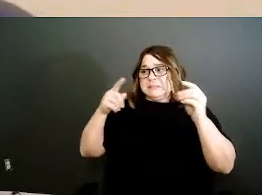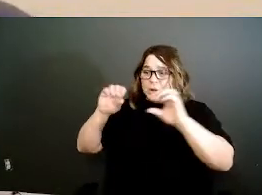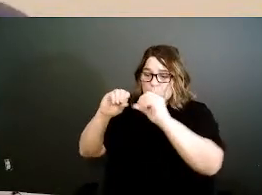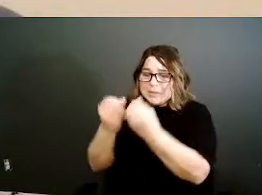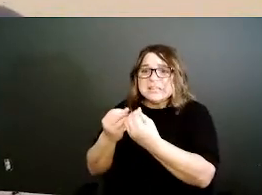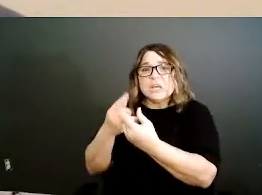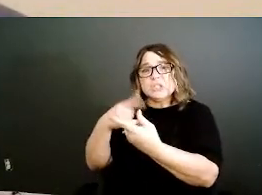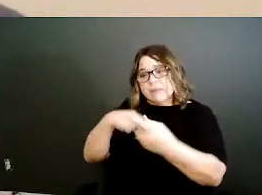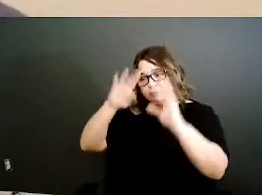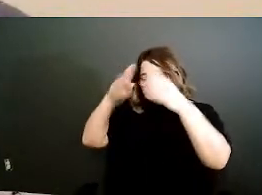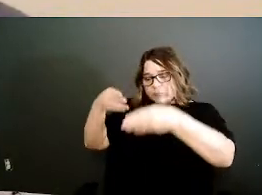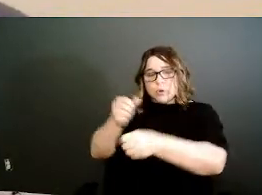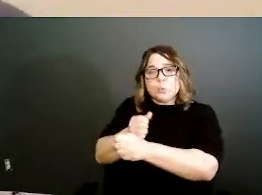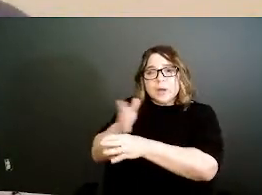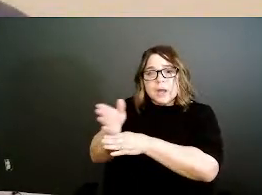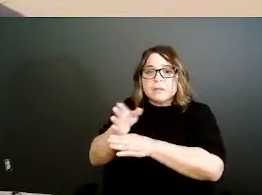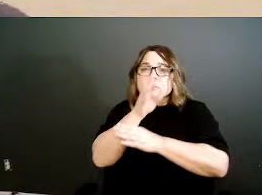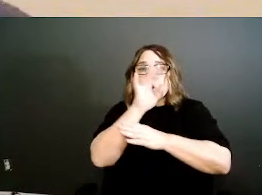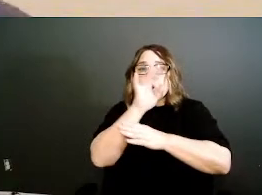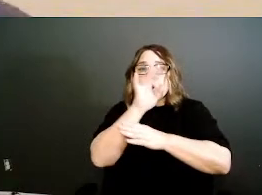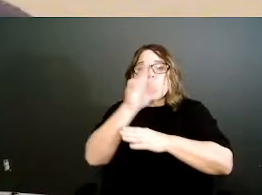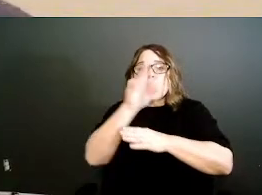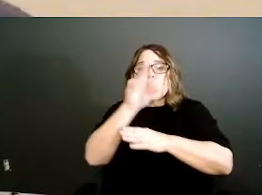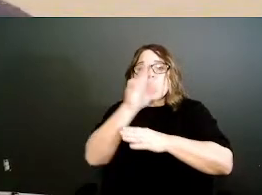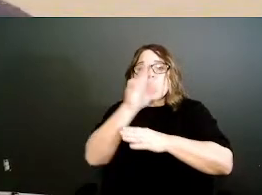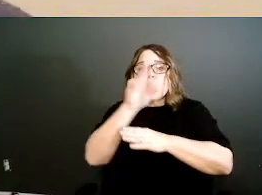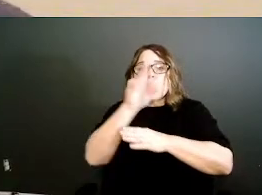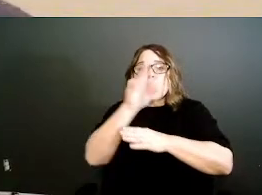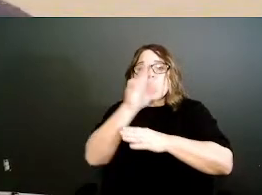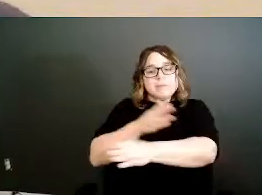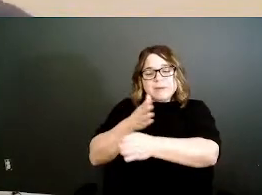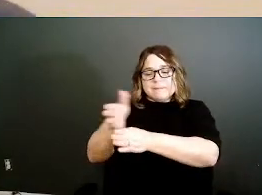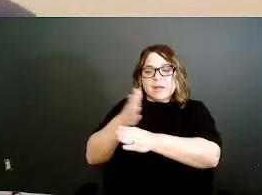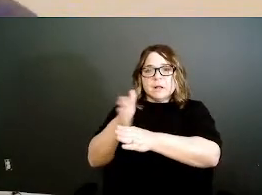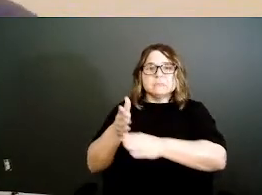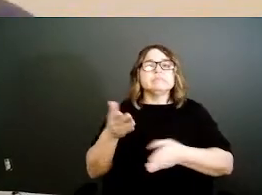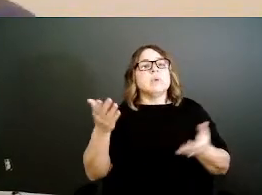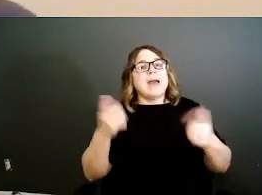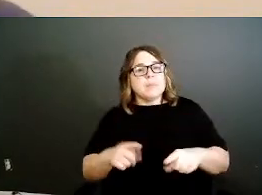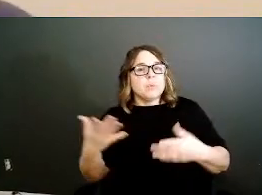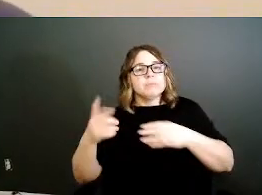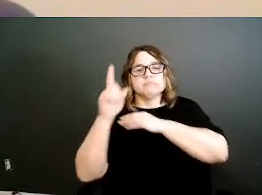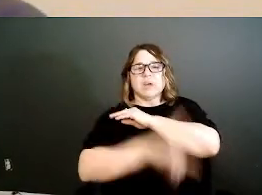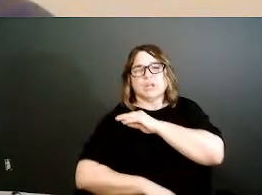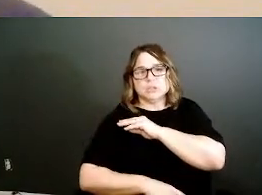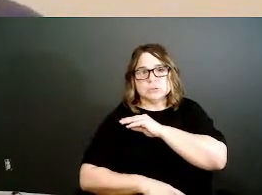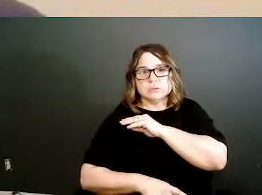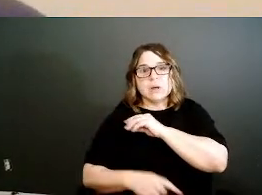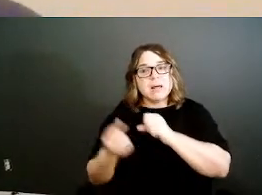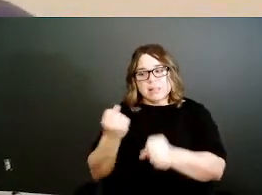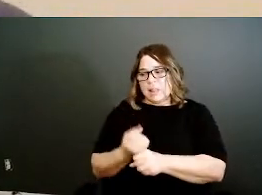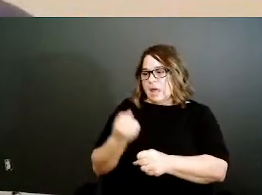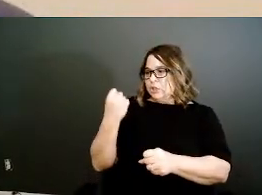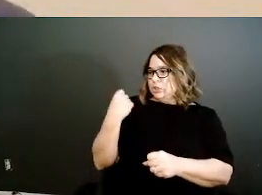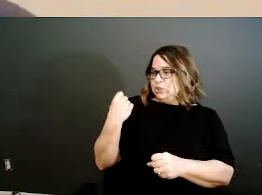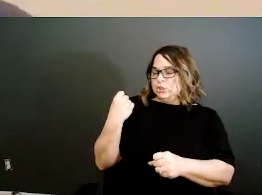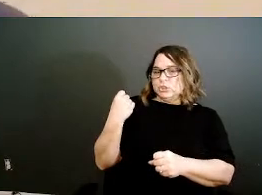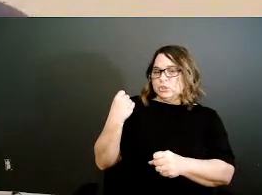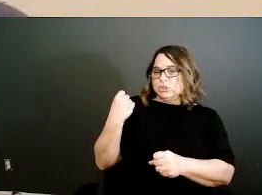RELEASED FOOTAGE OF OFFICERS BULLYING AND MOCKING FELLOW OFFICERS, WHO MANY ON THE NORTH SIDE REGARD AS A MODEL OFFICER, YET, WITHIN HIS INSTITUTION, HE RISKS OS